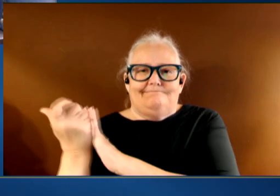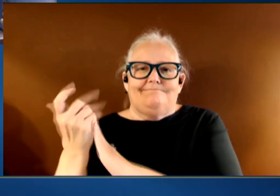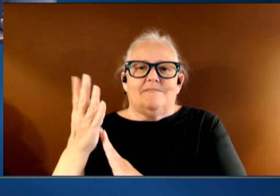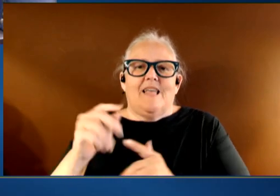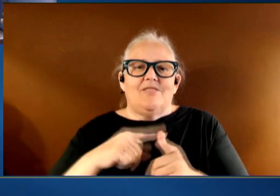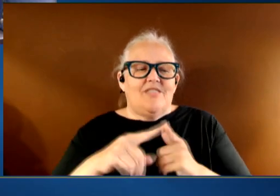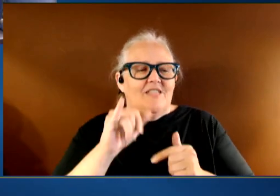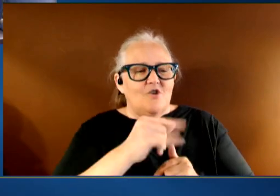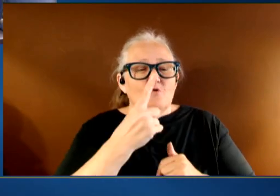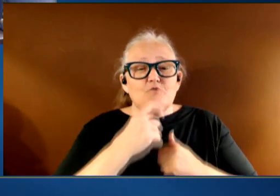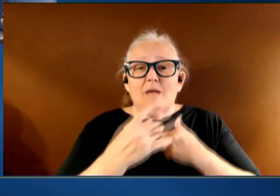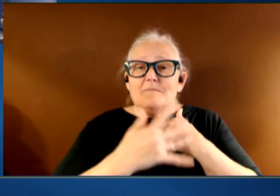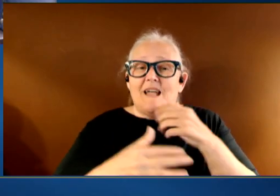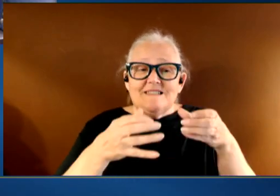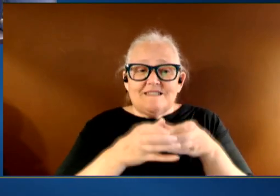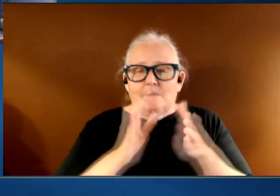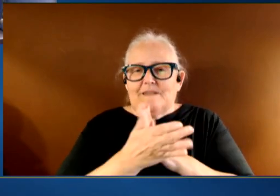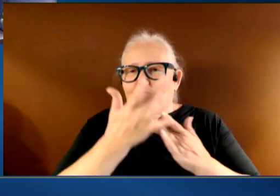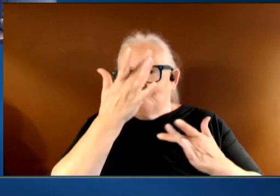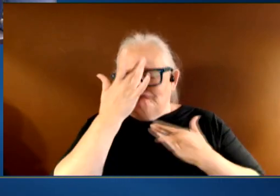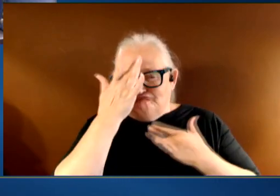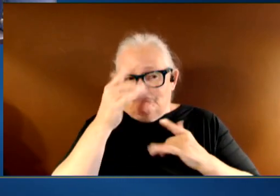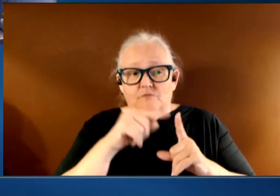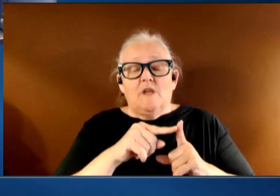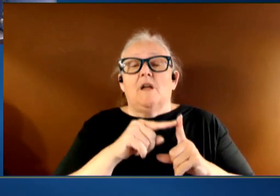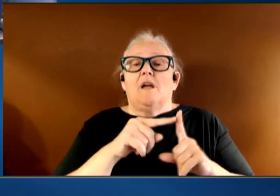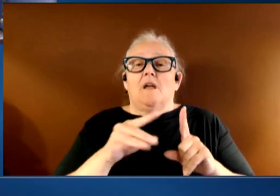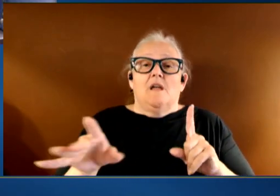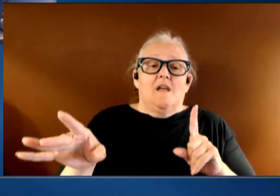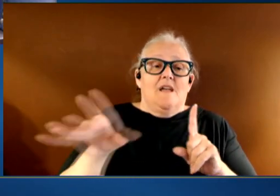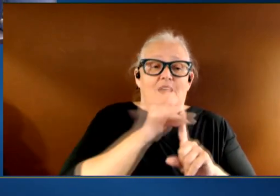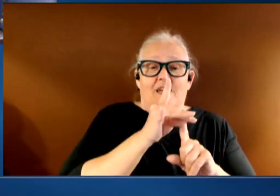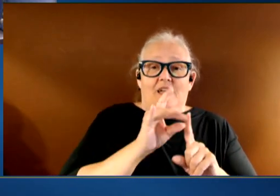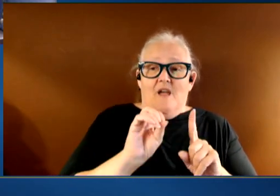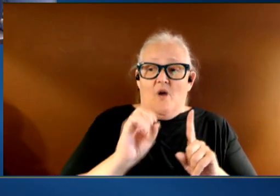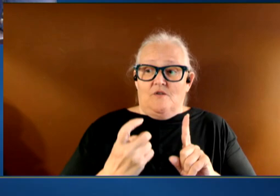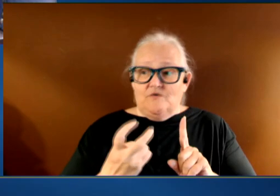Deoxygenation of the red blood cell causes the cell to form a sickle shape. This cell